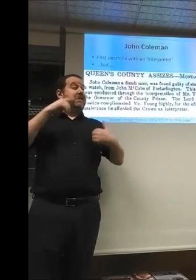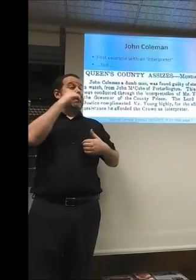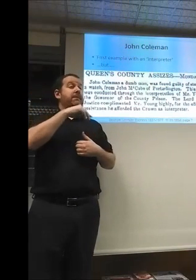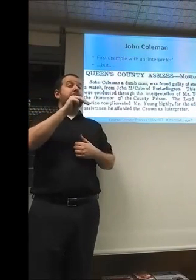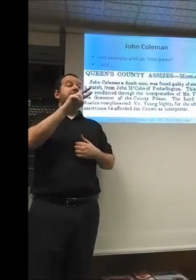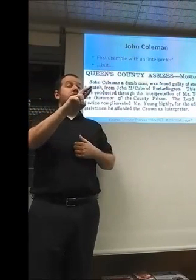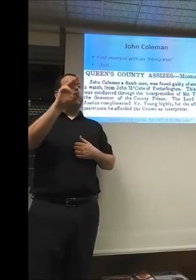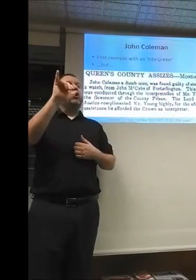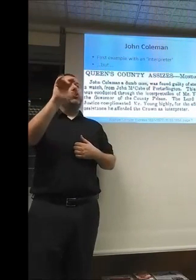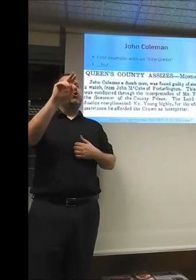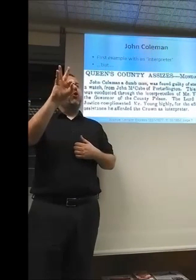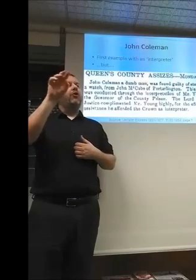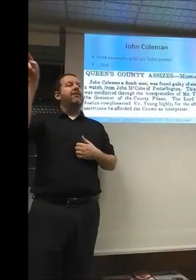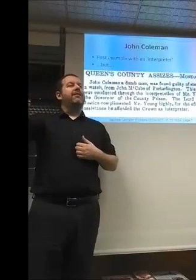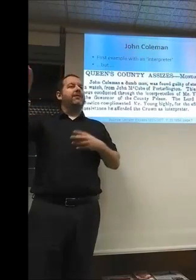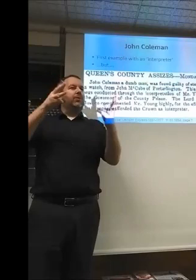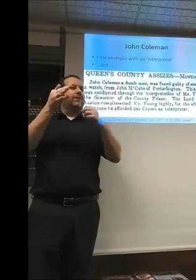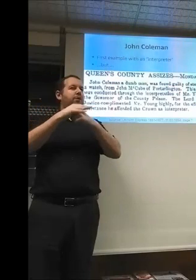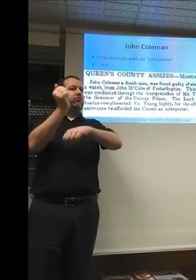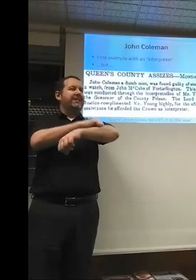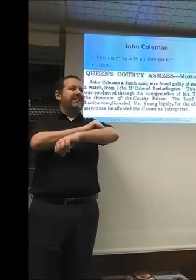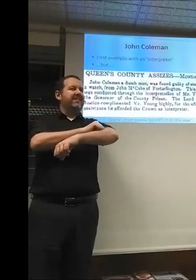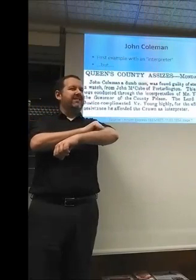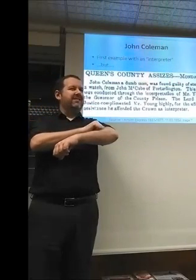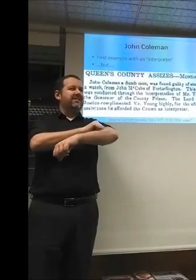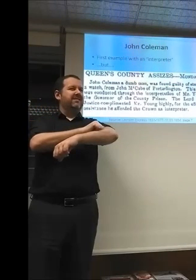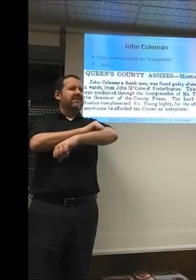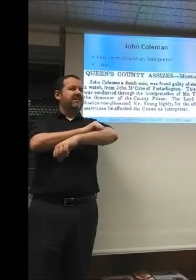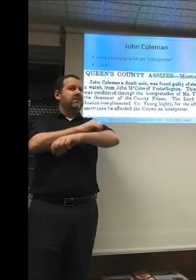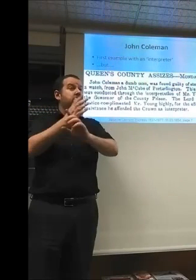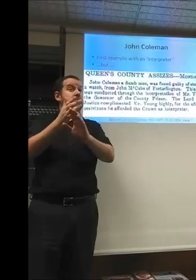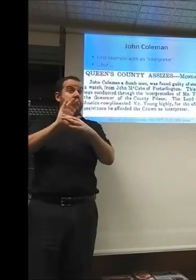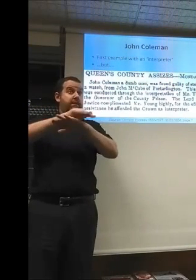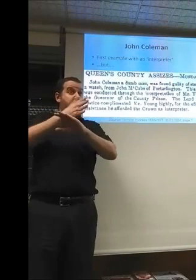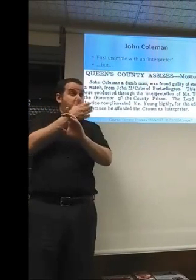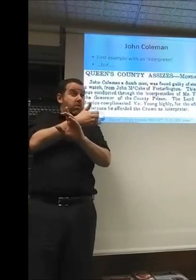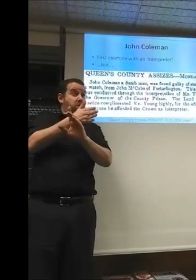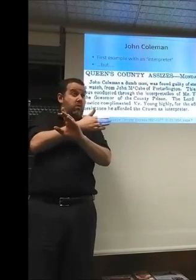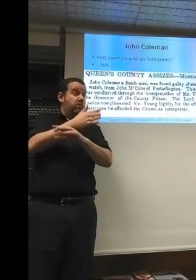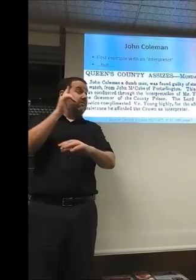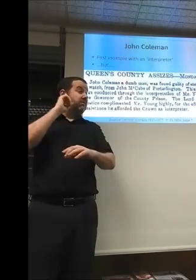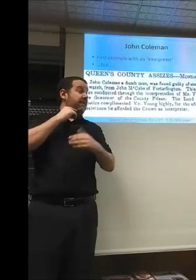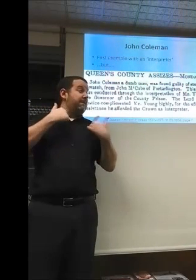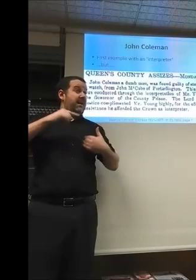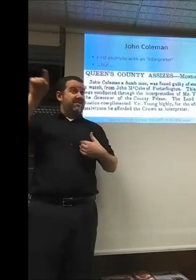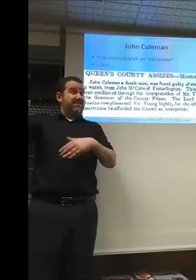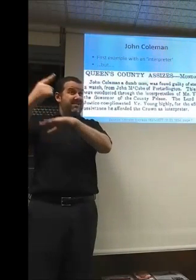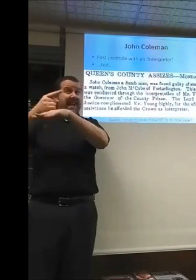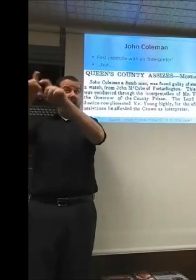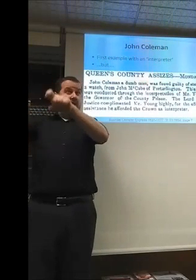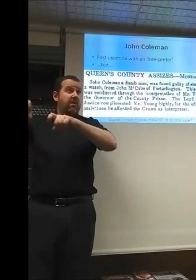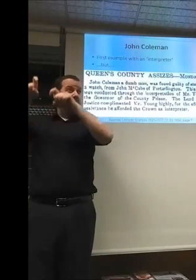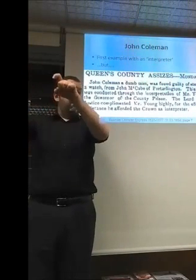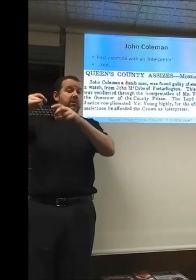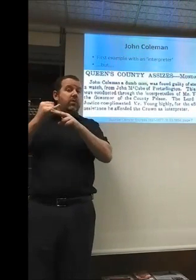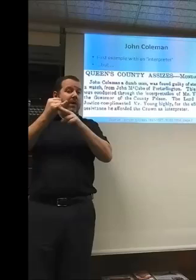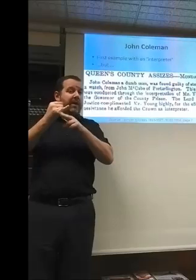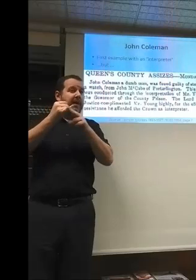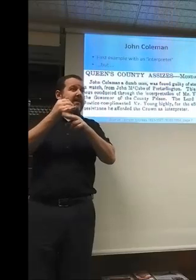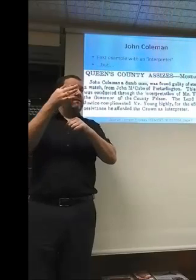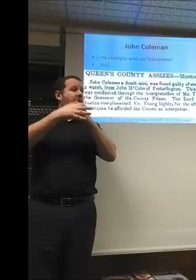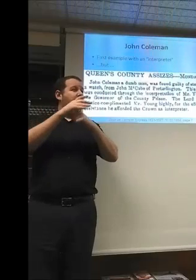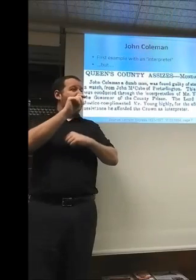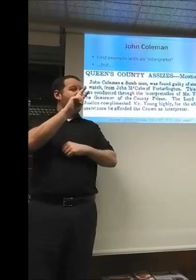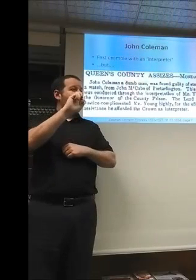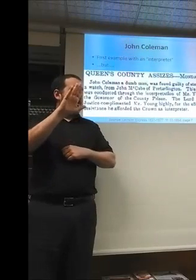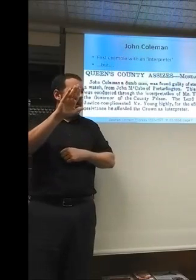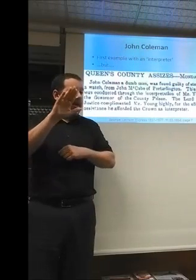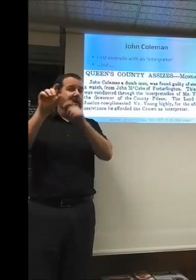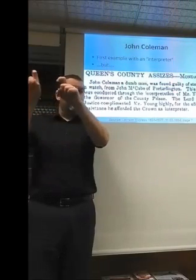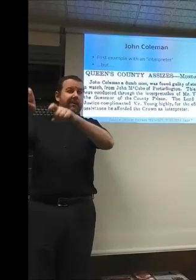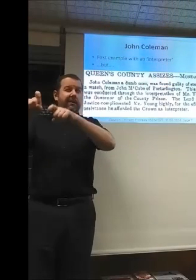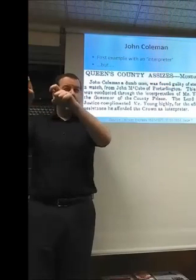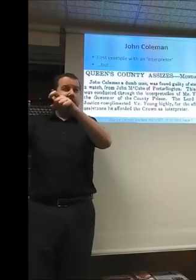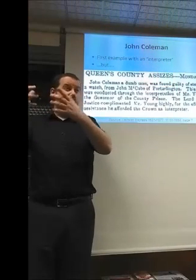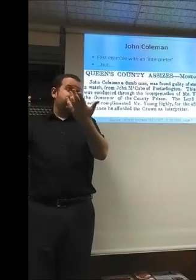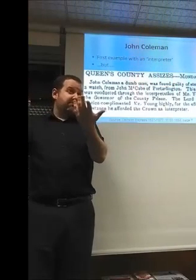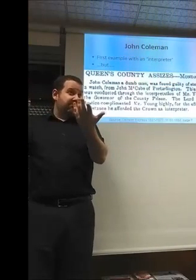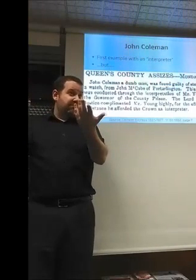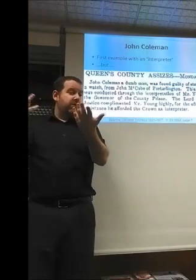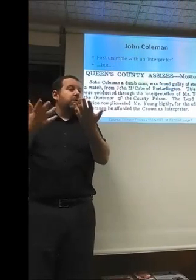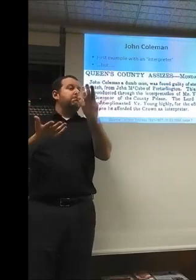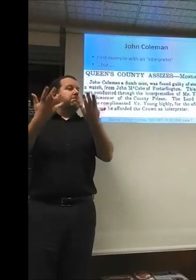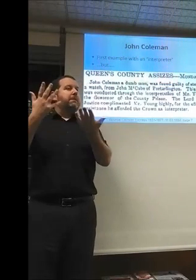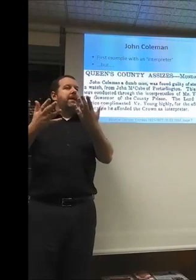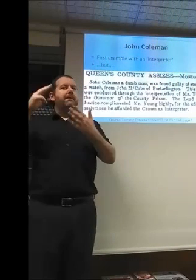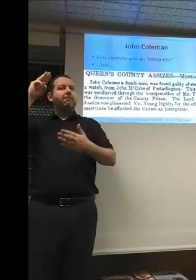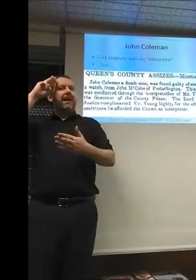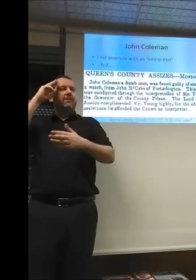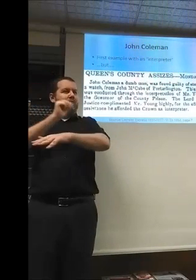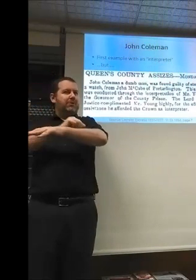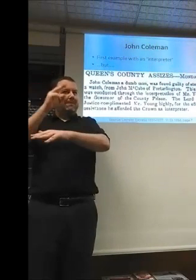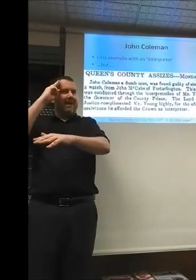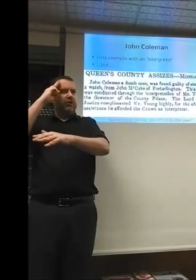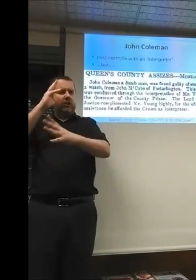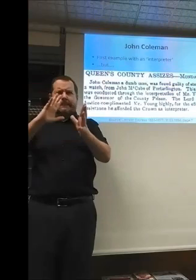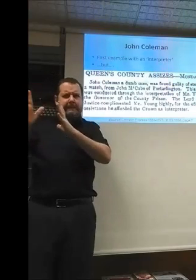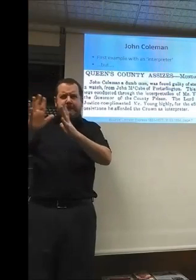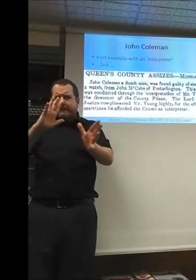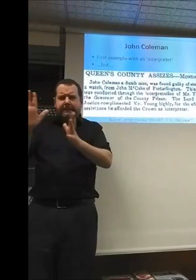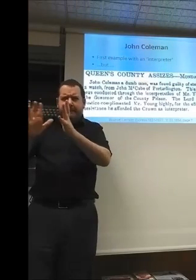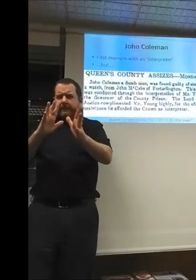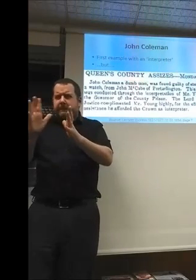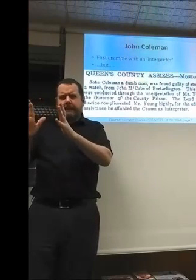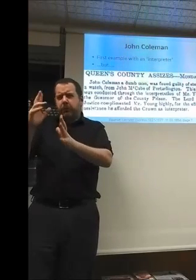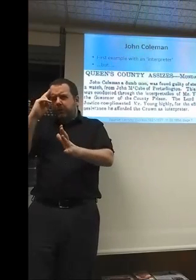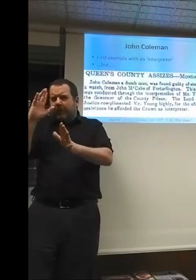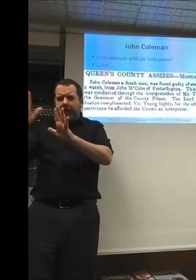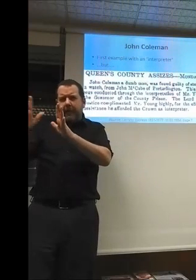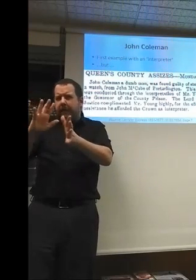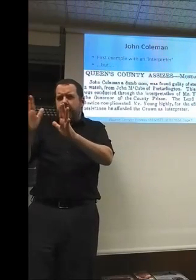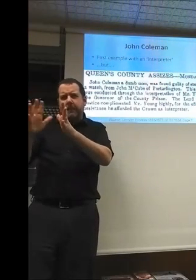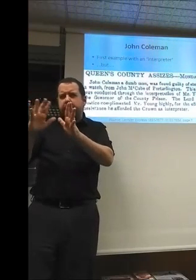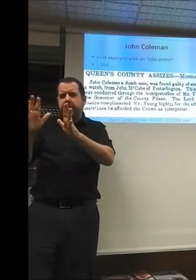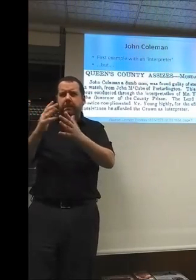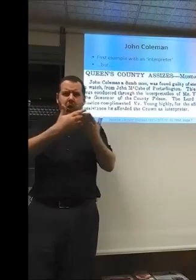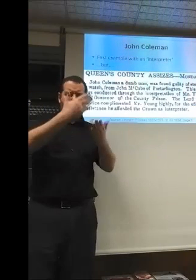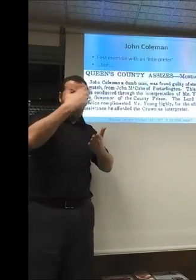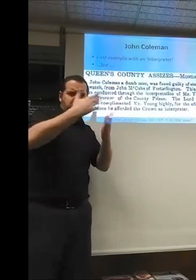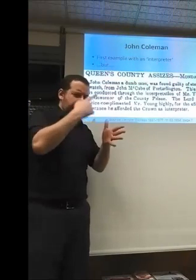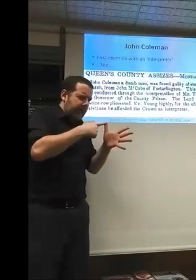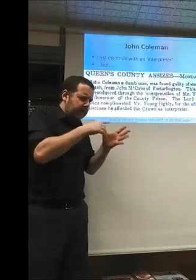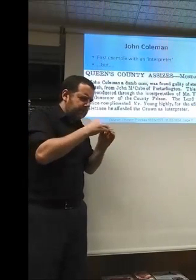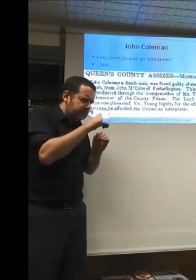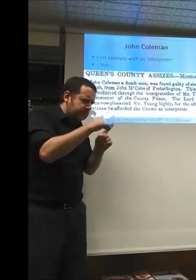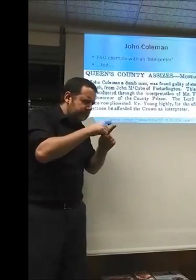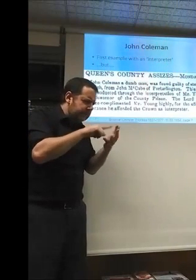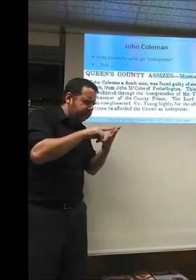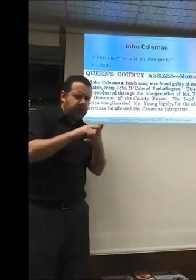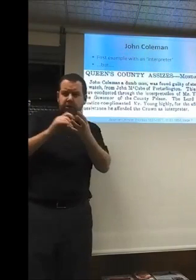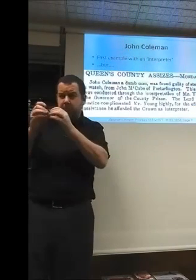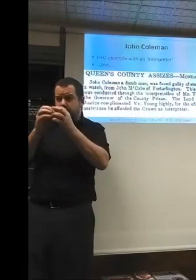and the workhouse master actually was asked would they be willing to interpret, and he